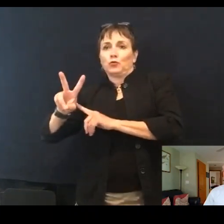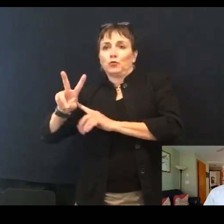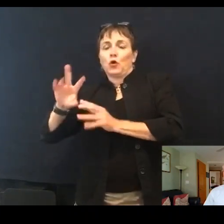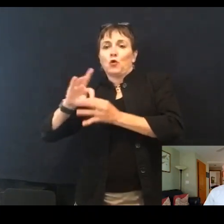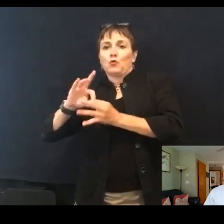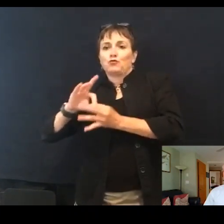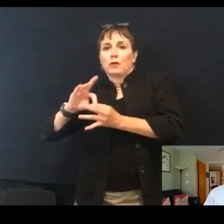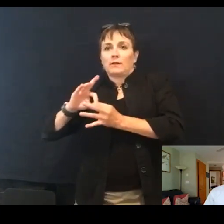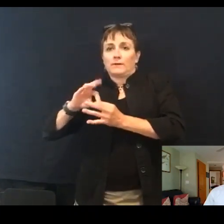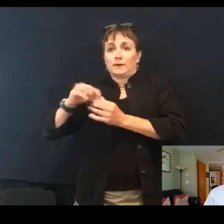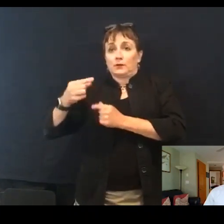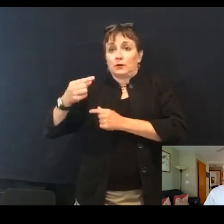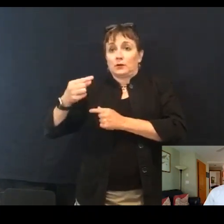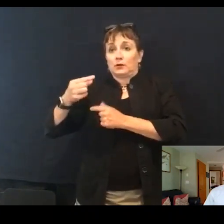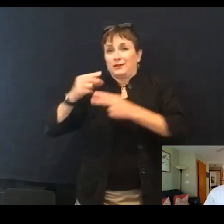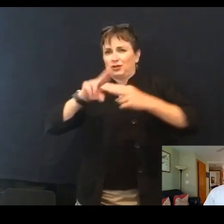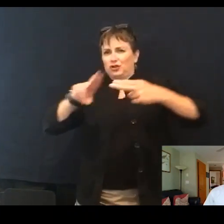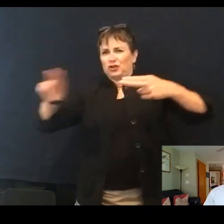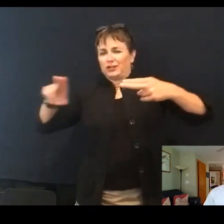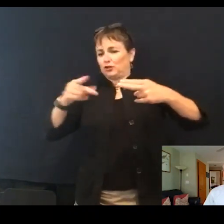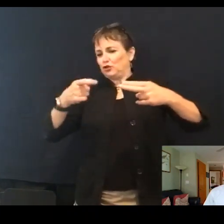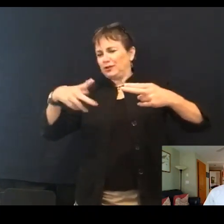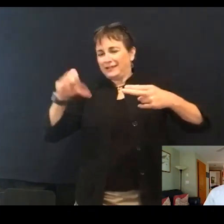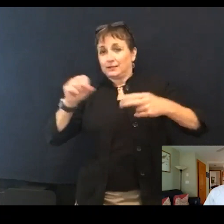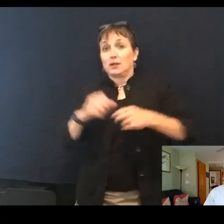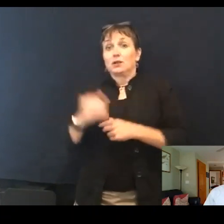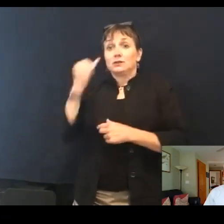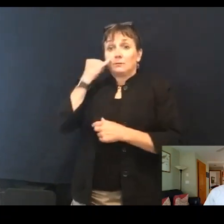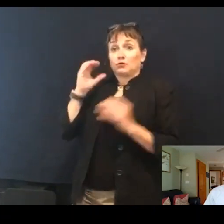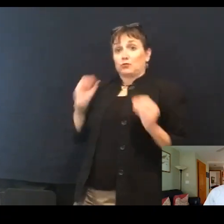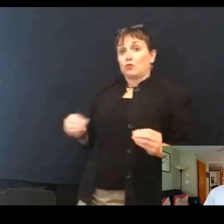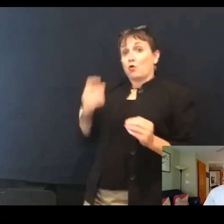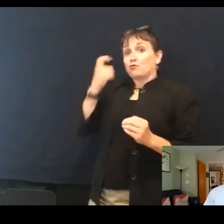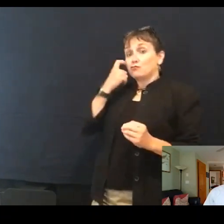So if you haven't had a recent comprehensive genetic test,